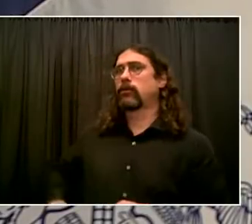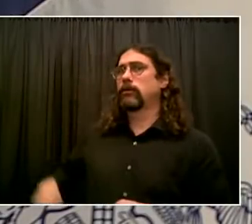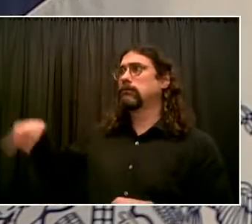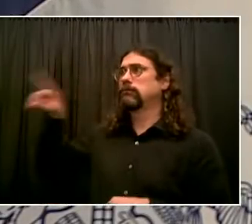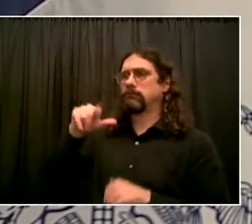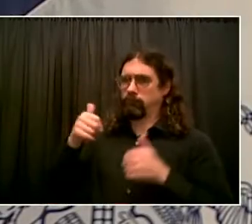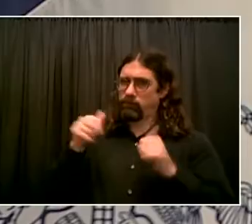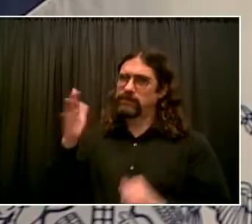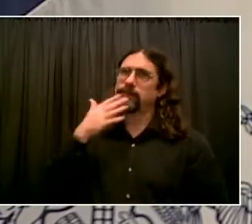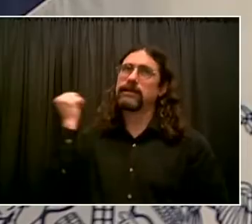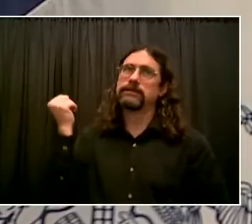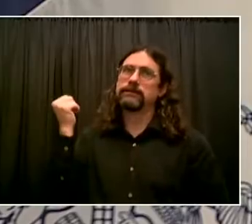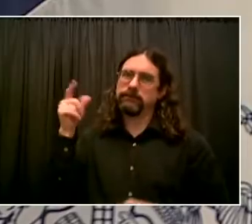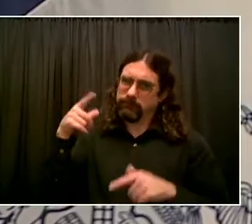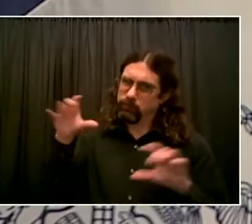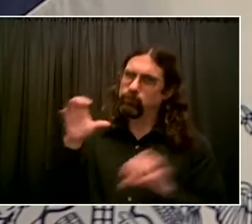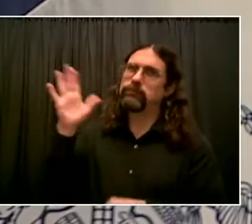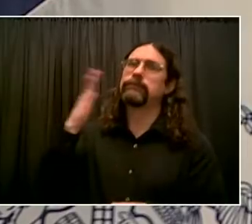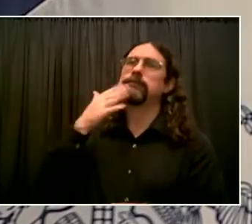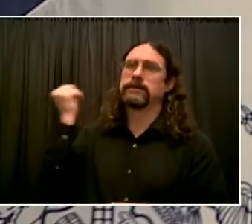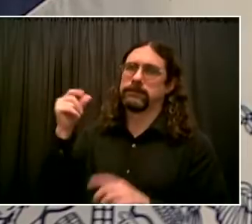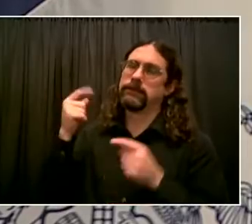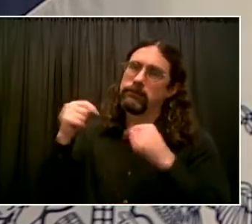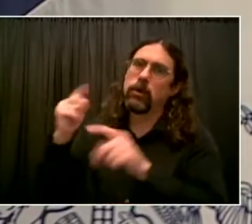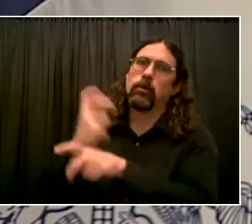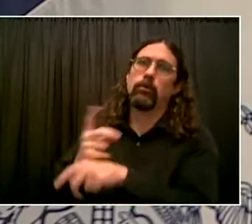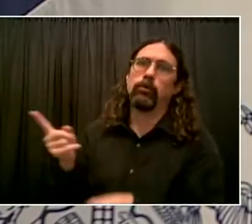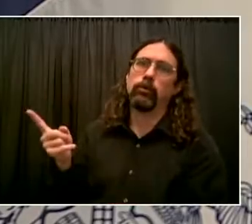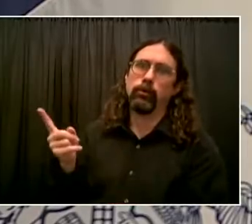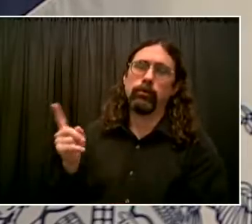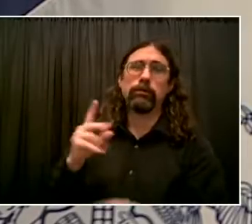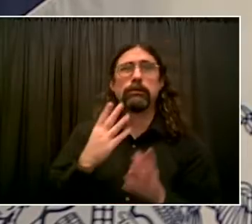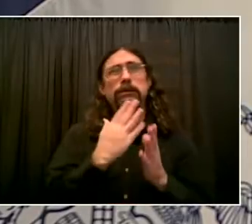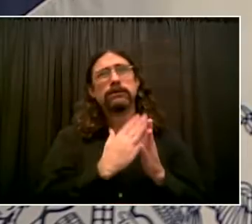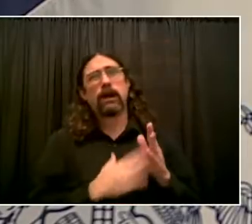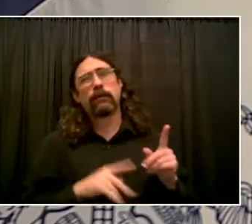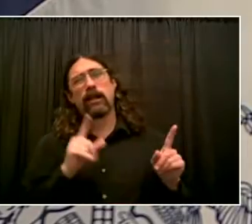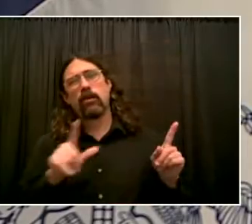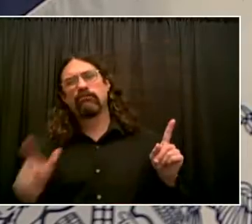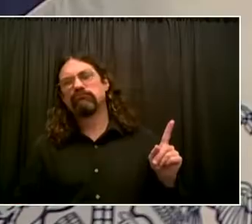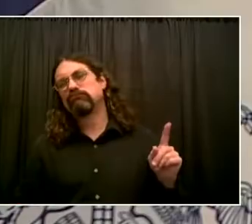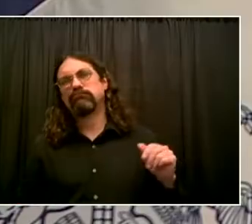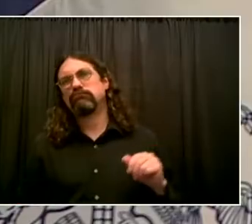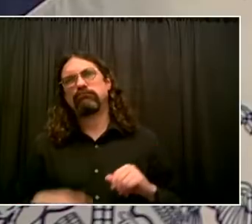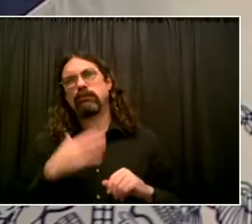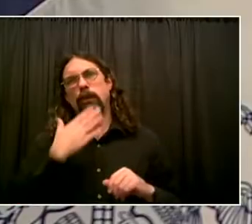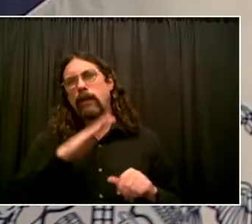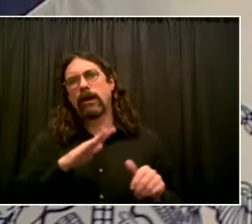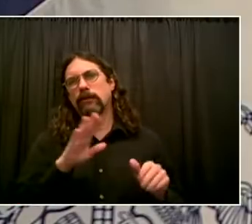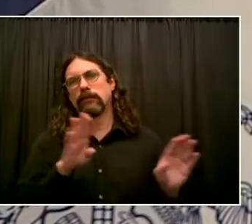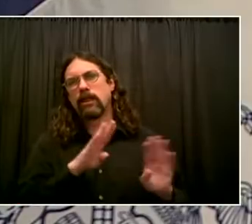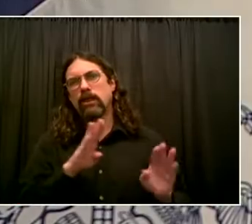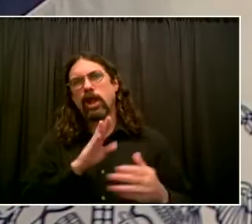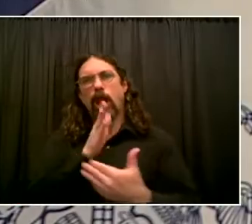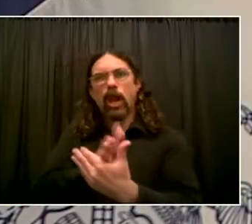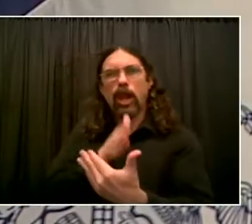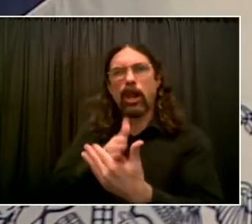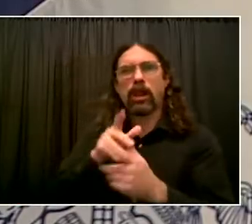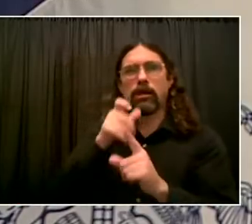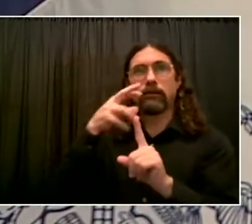AND ETHNH TERE ARE SOME WHO DO THE WRONG THING. THE ONE TO DO TH EWRONG THING, THE ONES WHO TRY TO EVICT PEOPLE OR NOT PROVIDE HEAT AND SERVICES TOR DIVE PEOPLE OUT OF